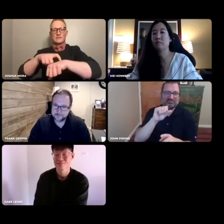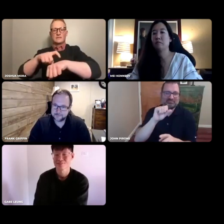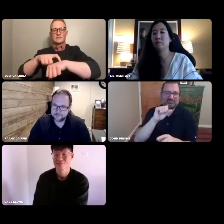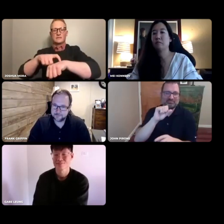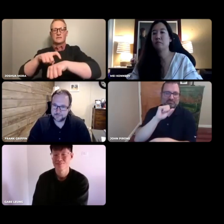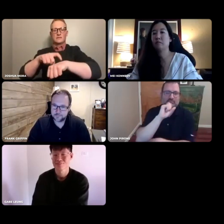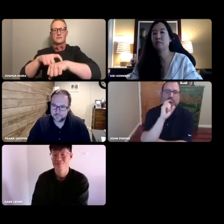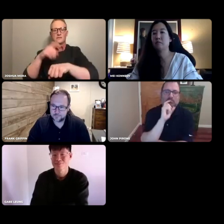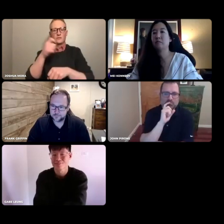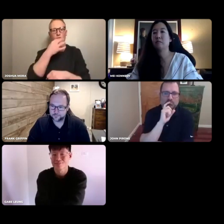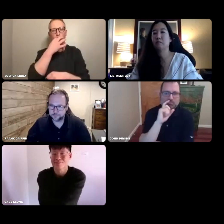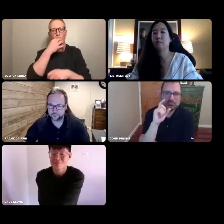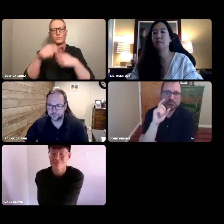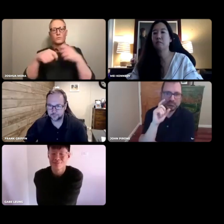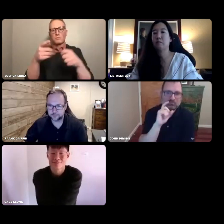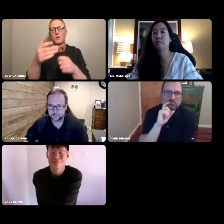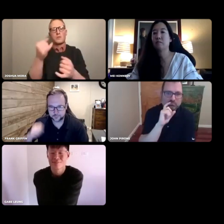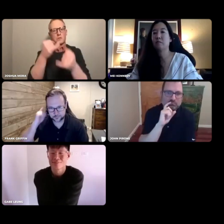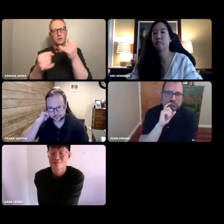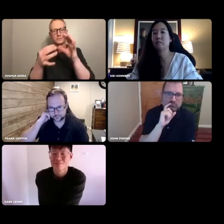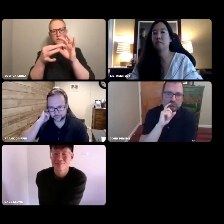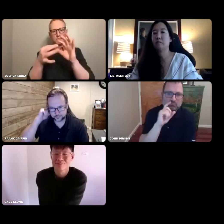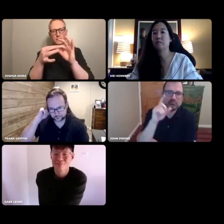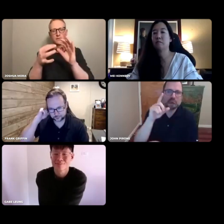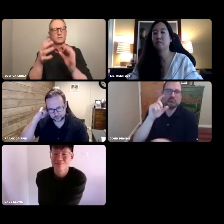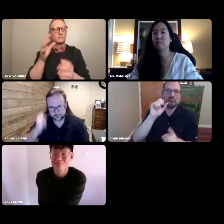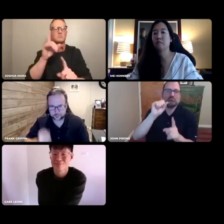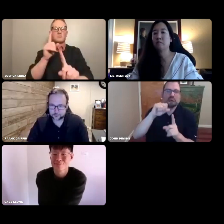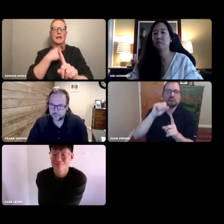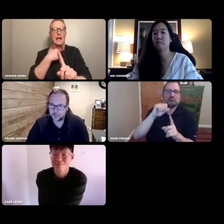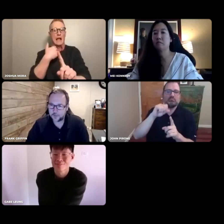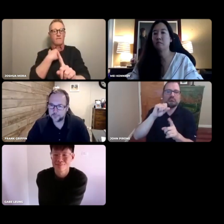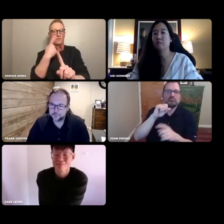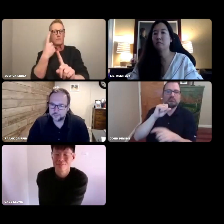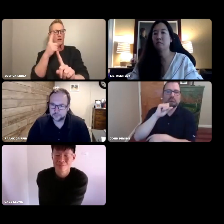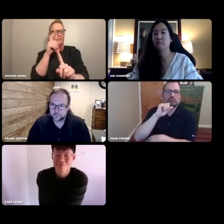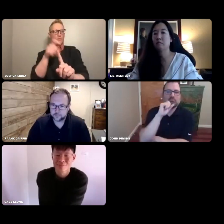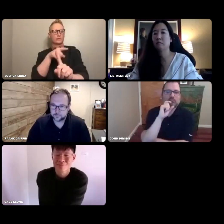We are running out of time.